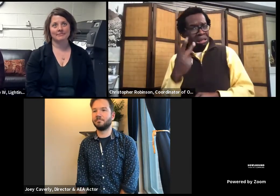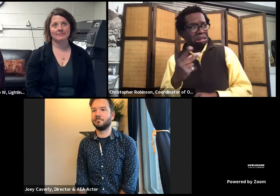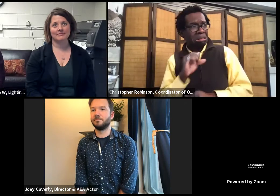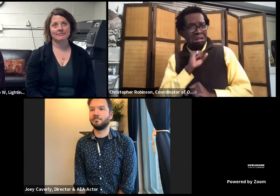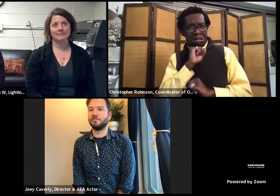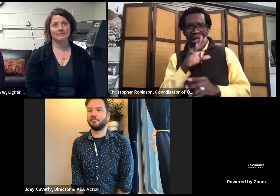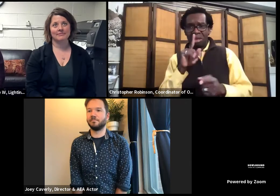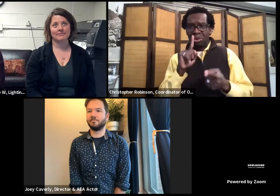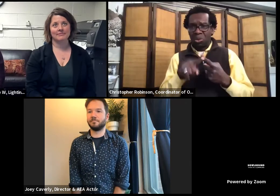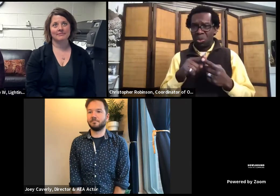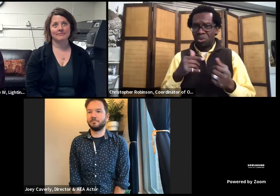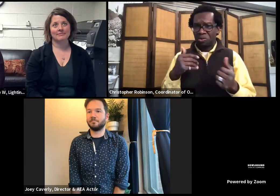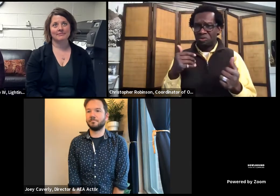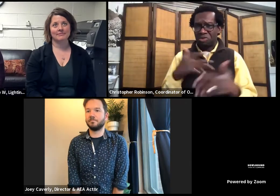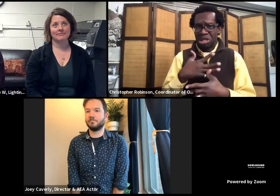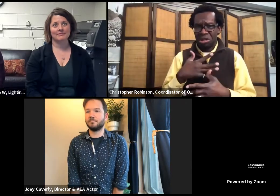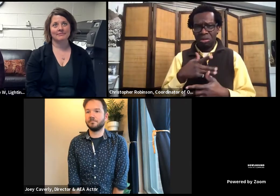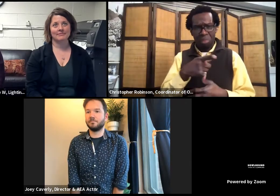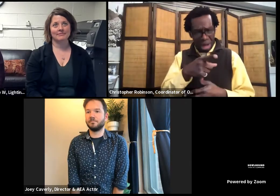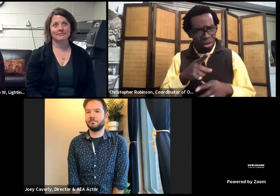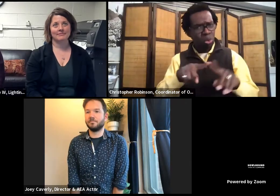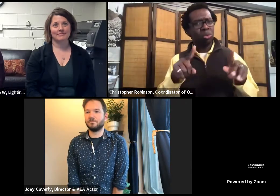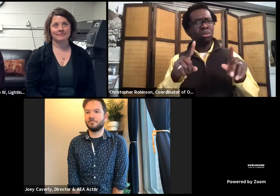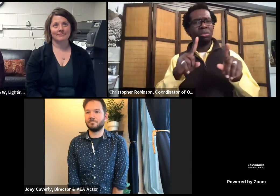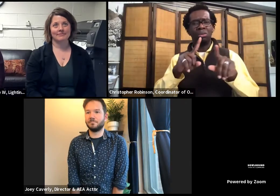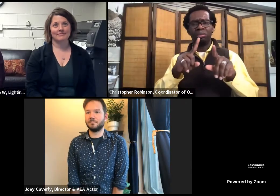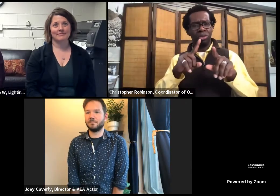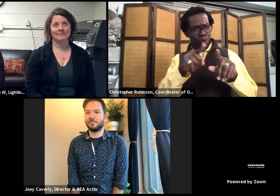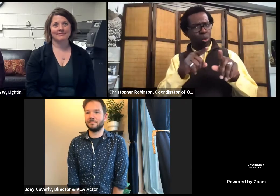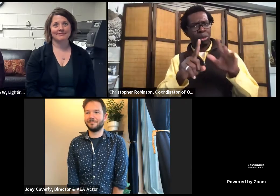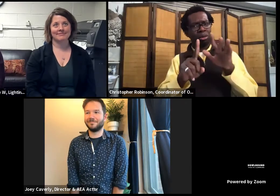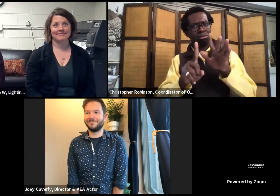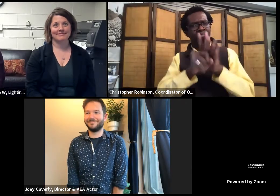So I've not seen anything to be afraid of so far